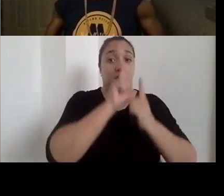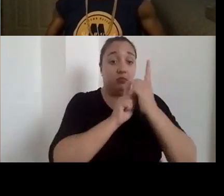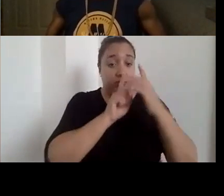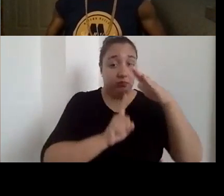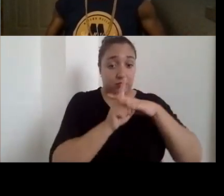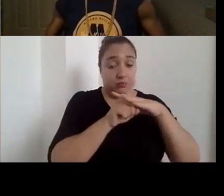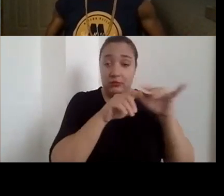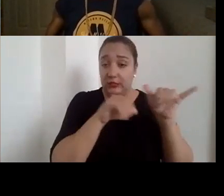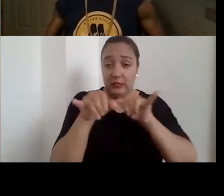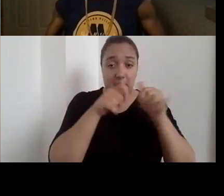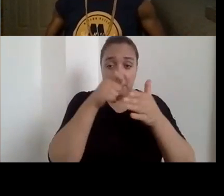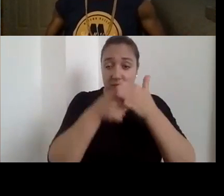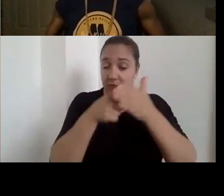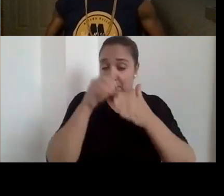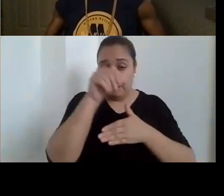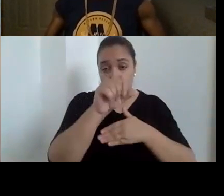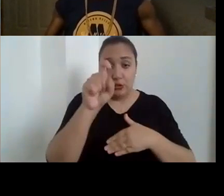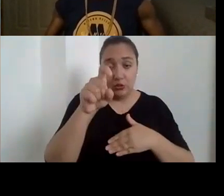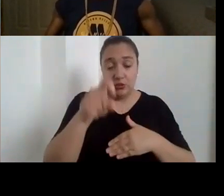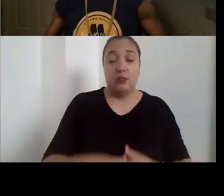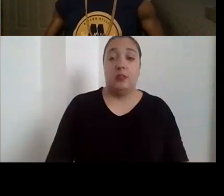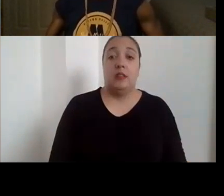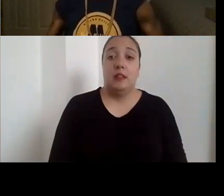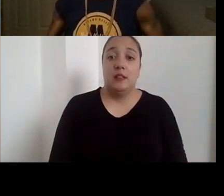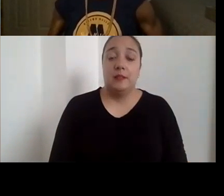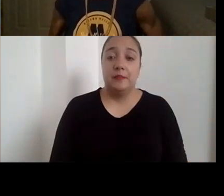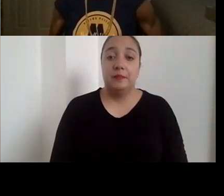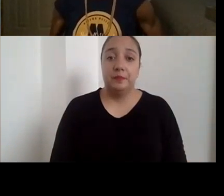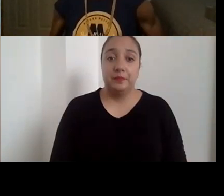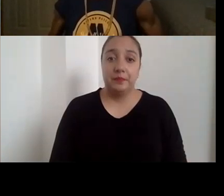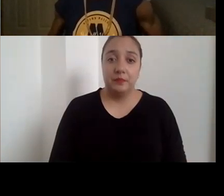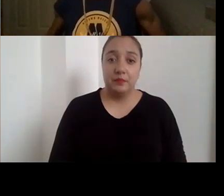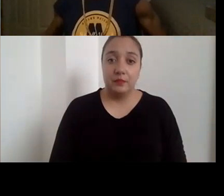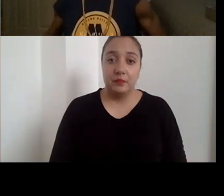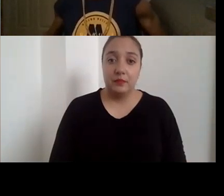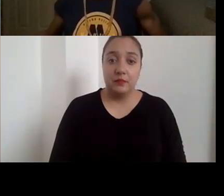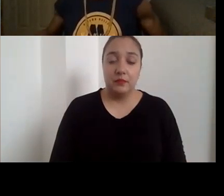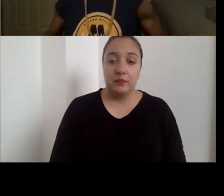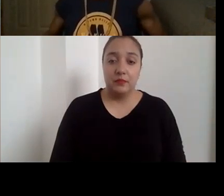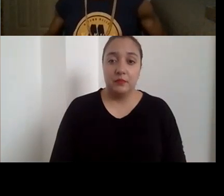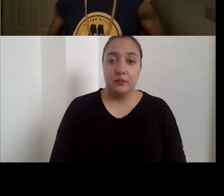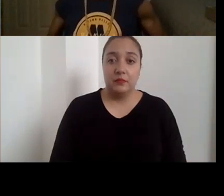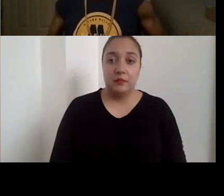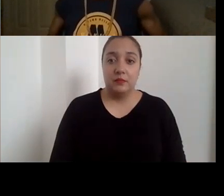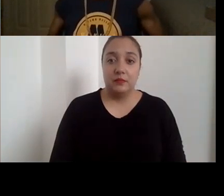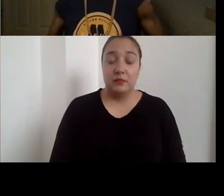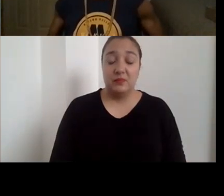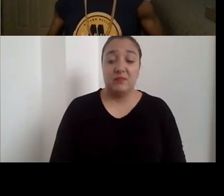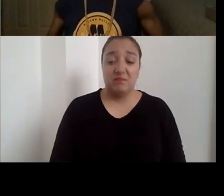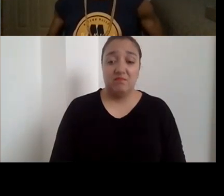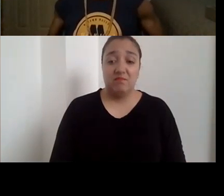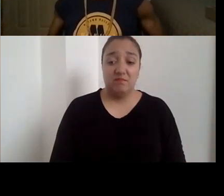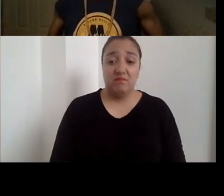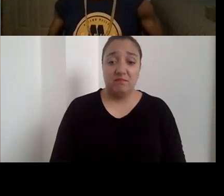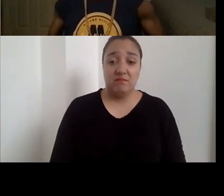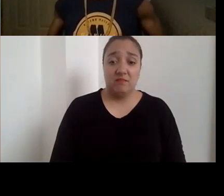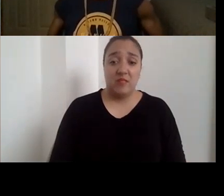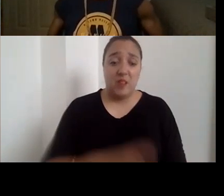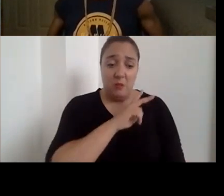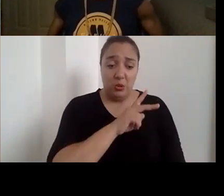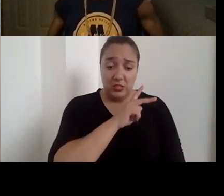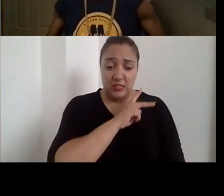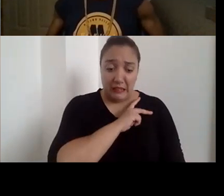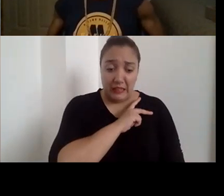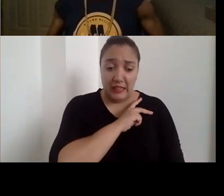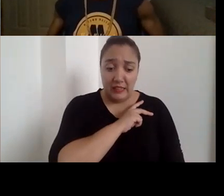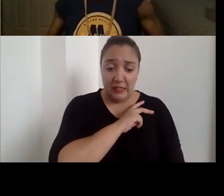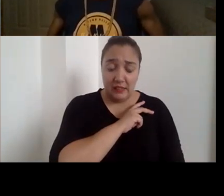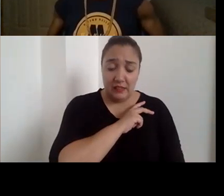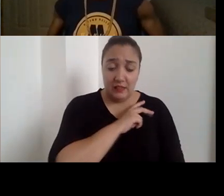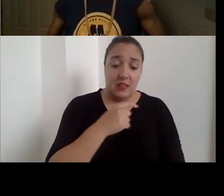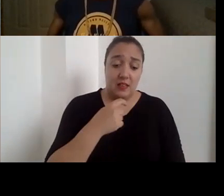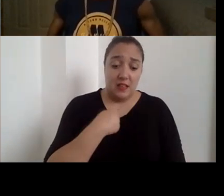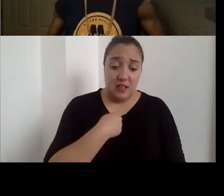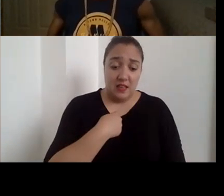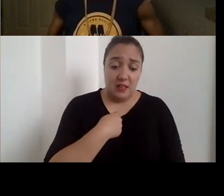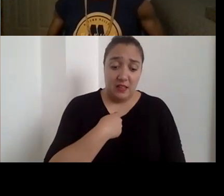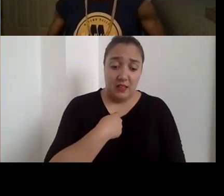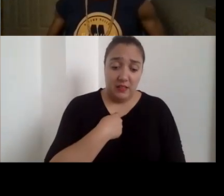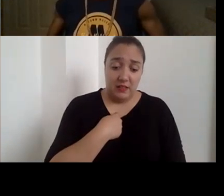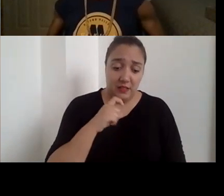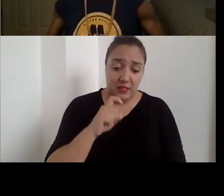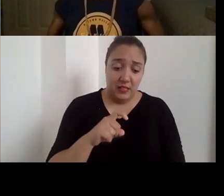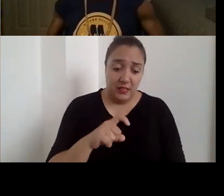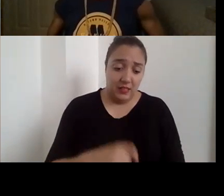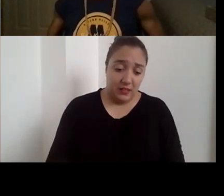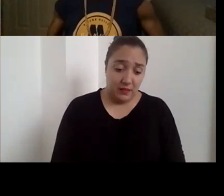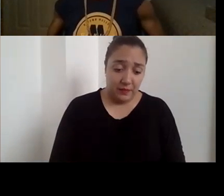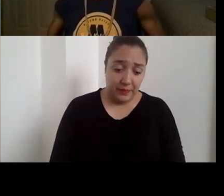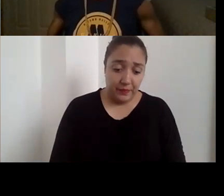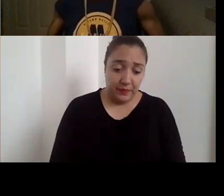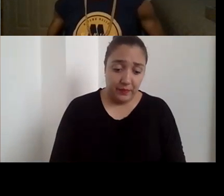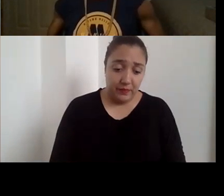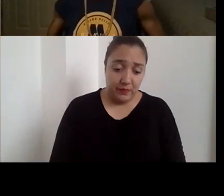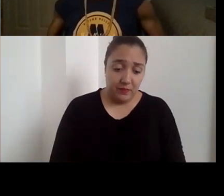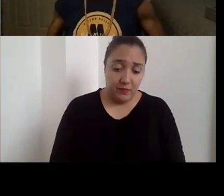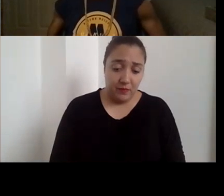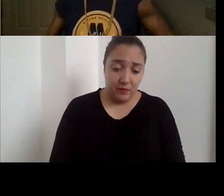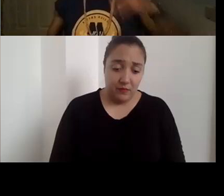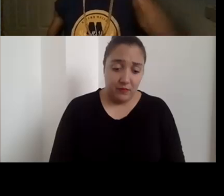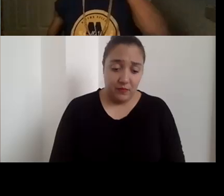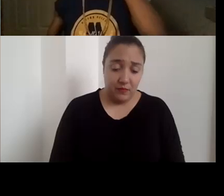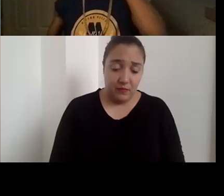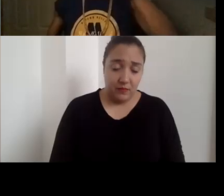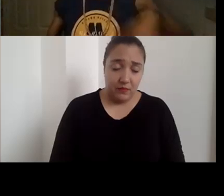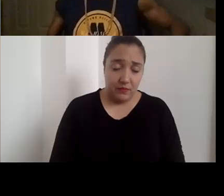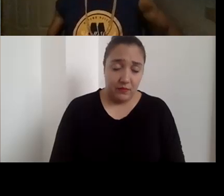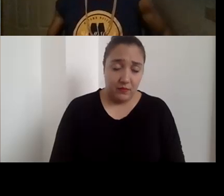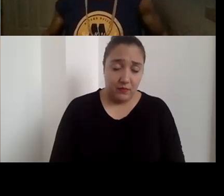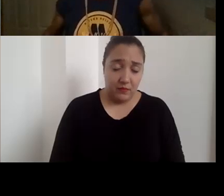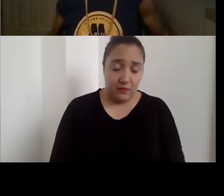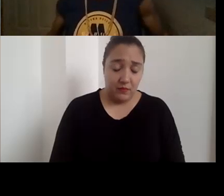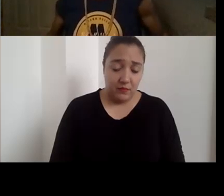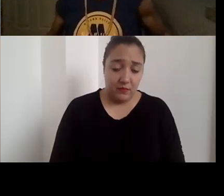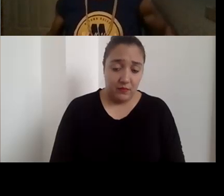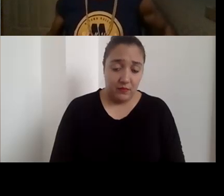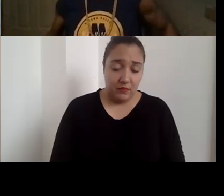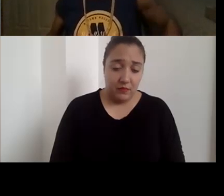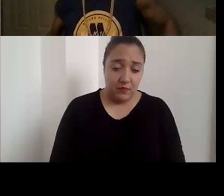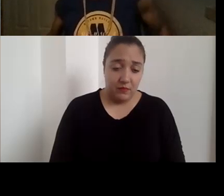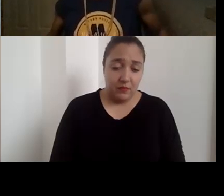yeah, personally I need I think I need people to listen.